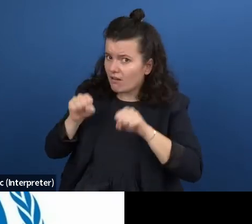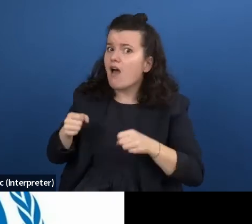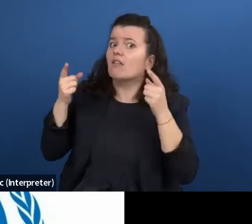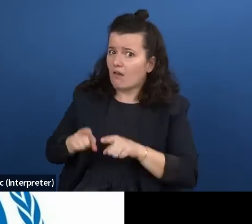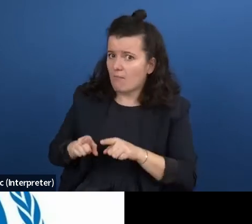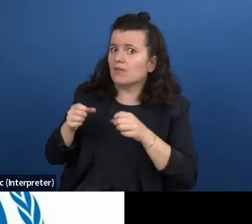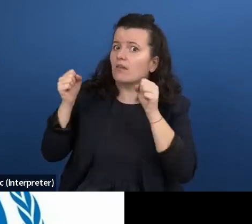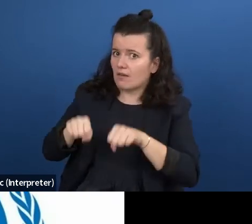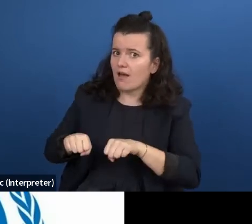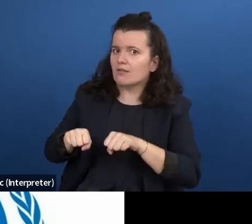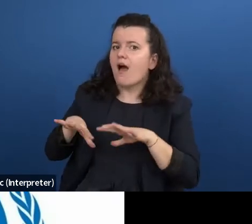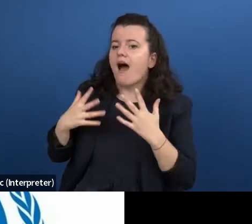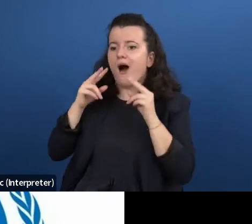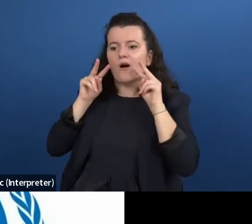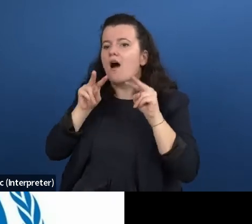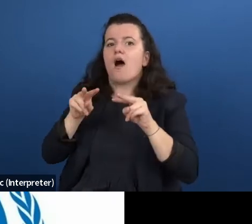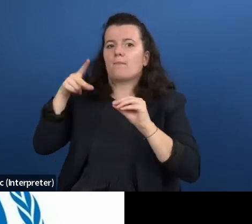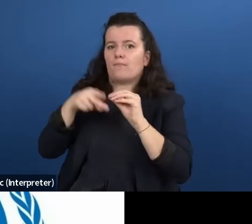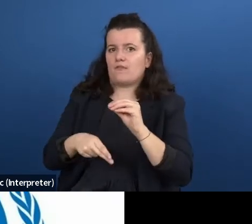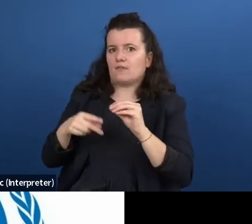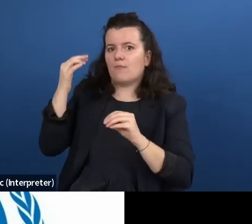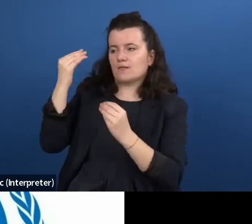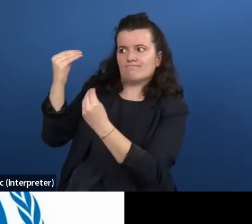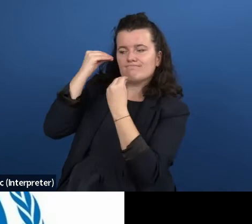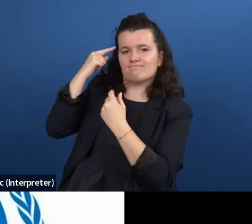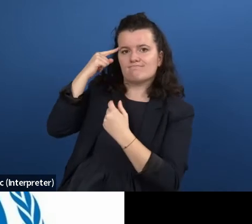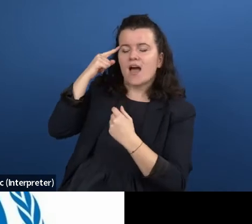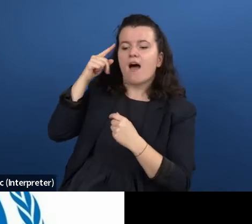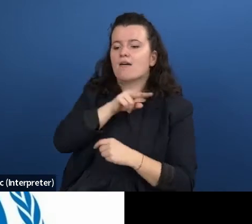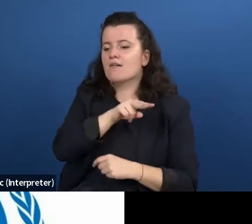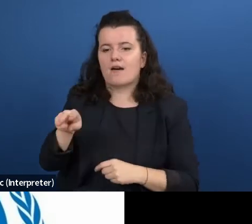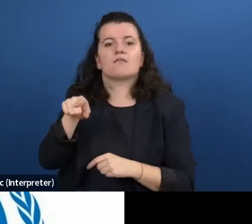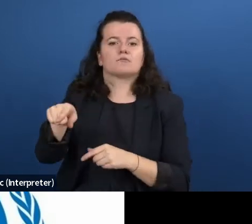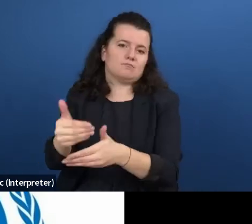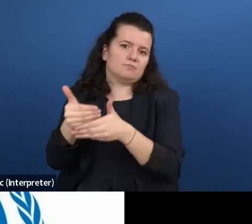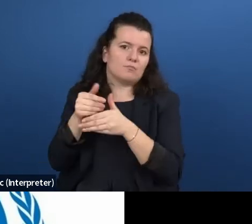Experiences of social marginalization and relationships of dependency,